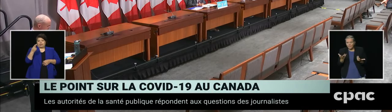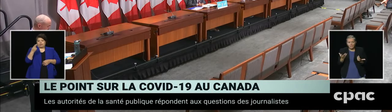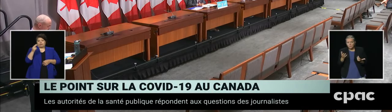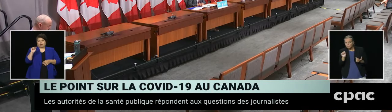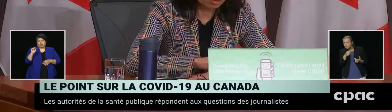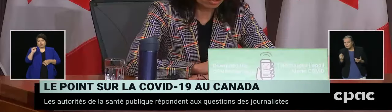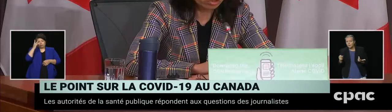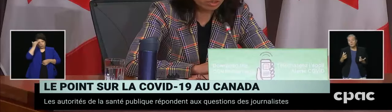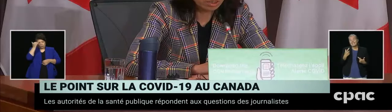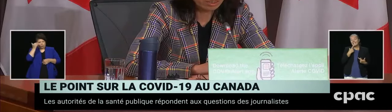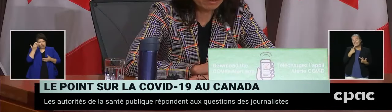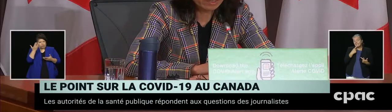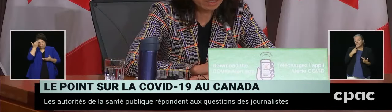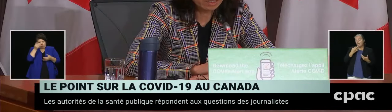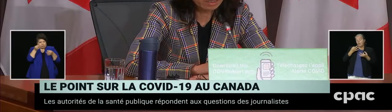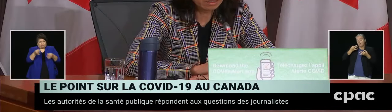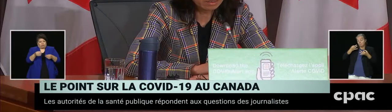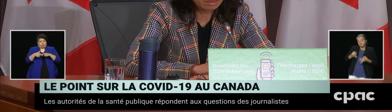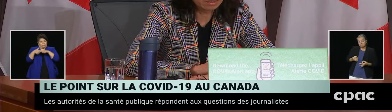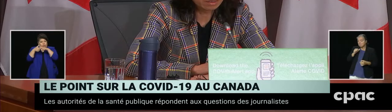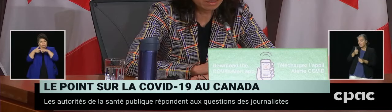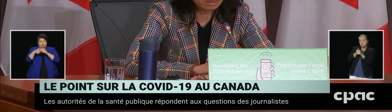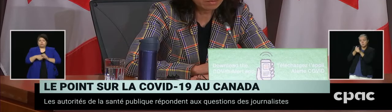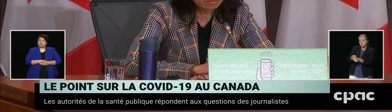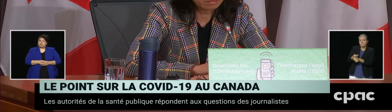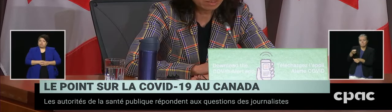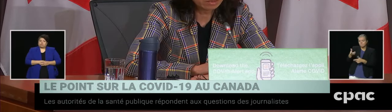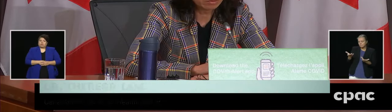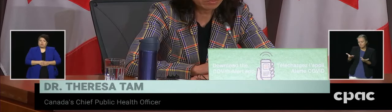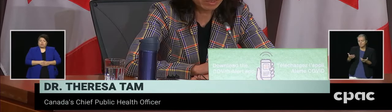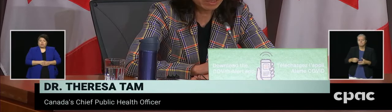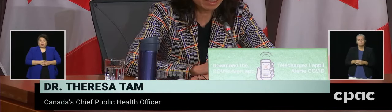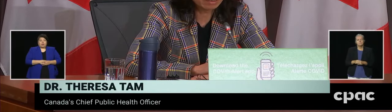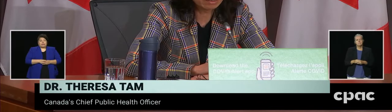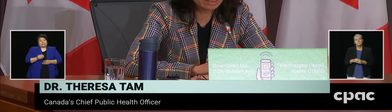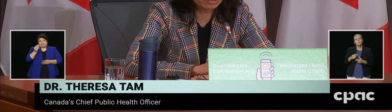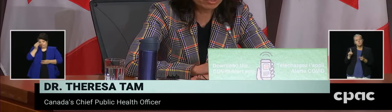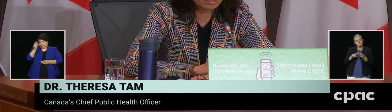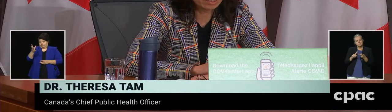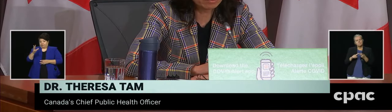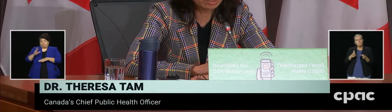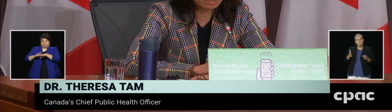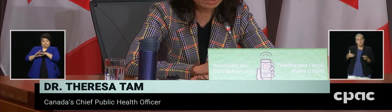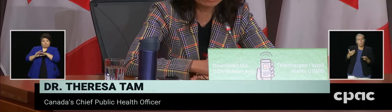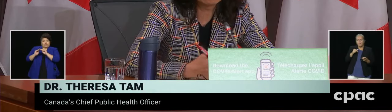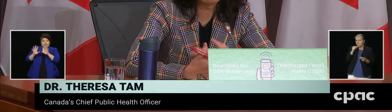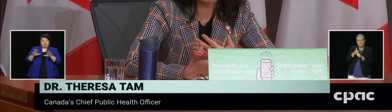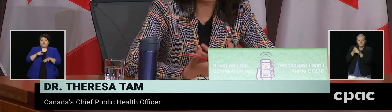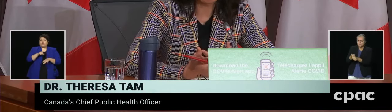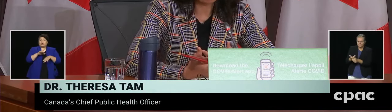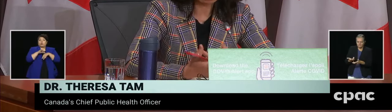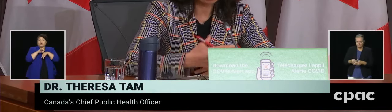HEALTH NETWORK AND WHY?